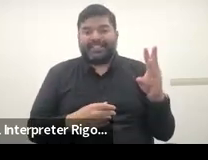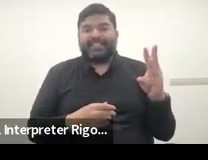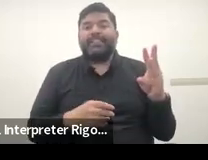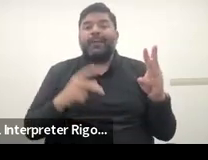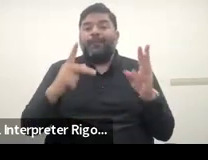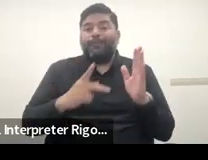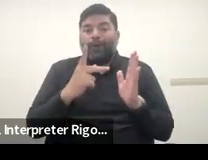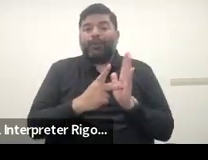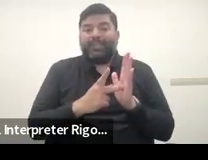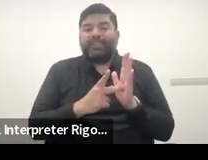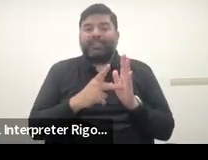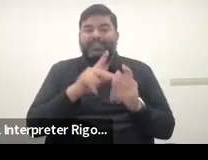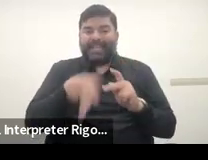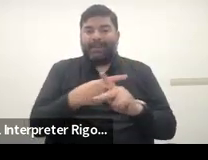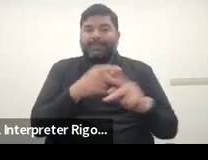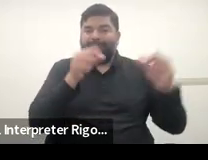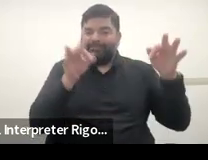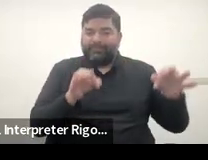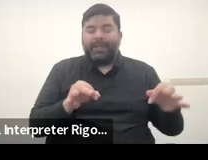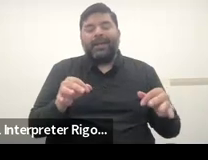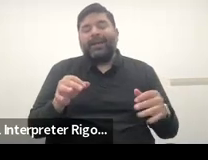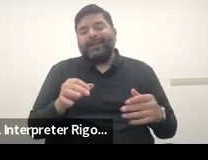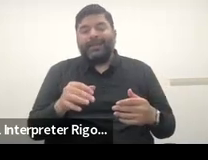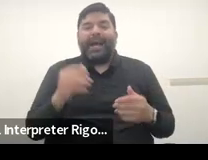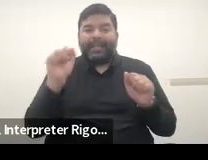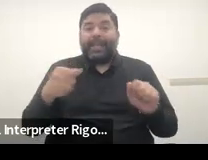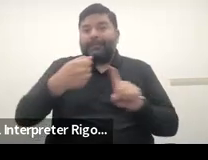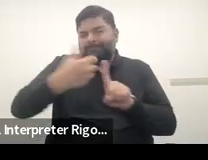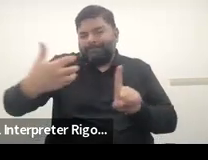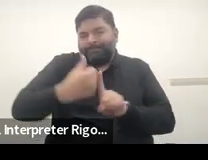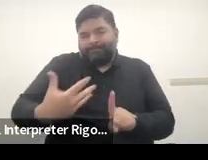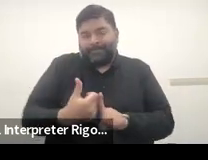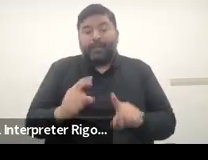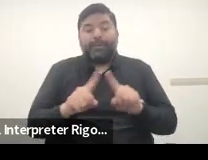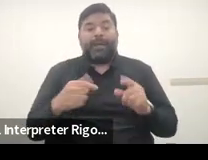but for sake of time I'm just going to sort of loosely call them "location", "movement", and "handshape"